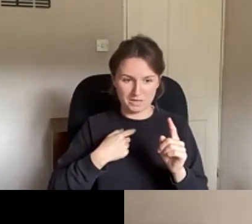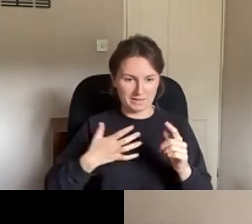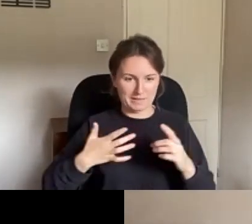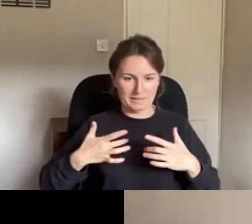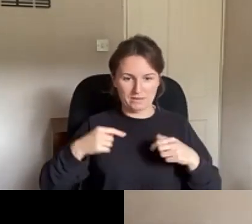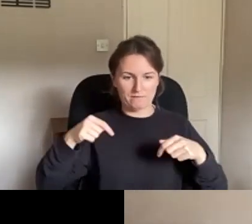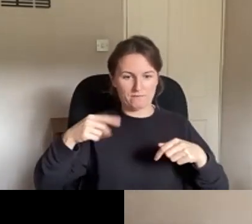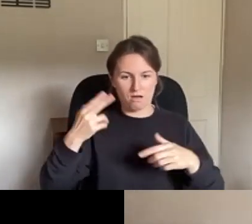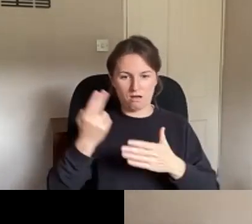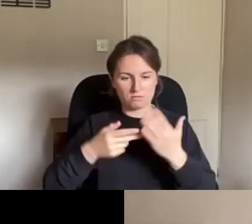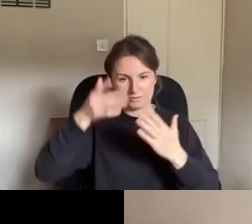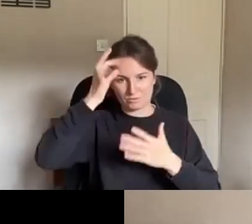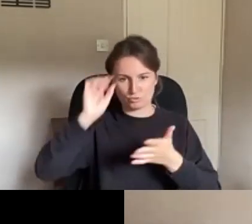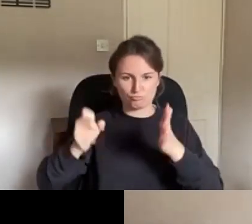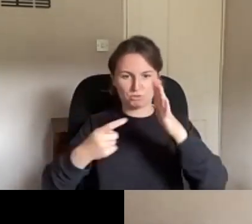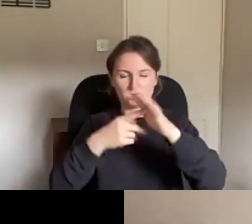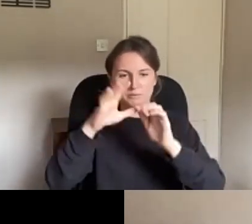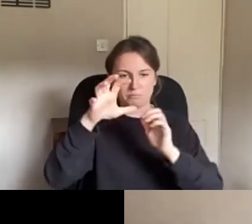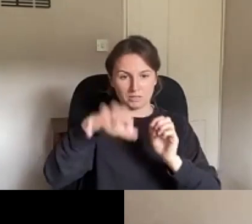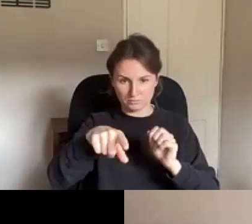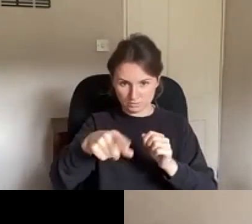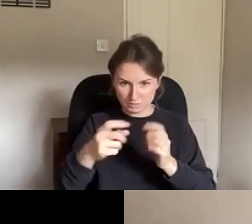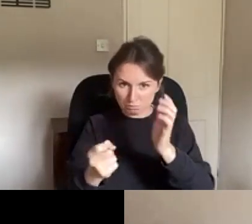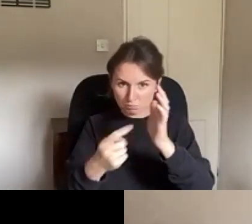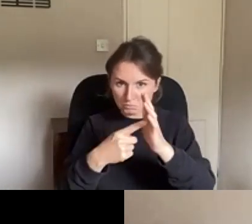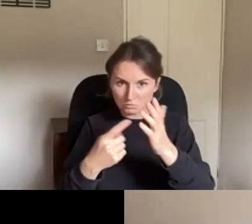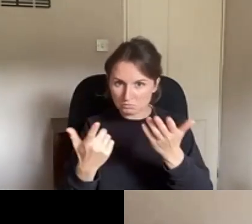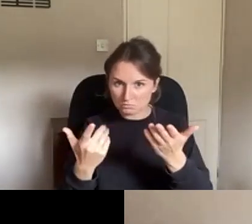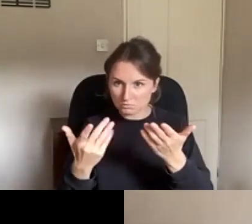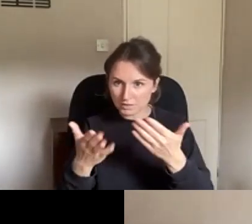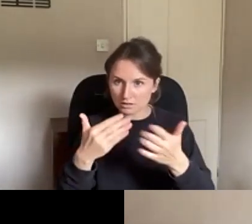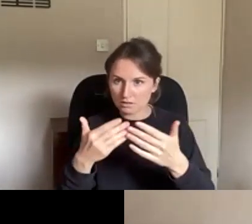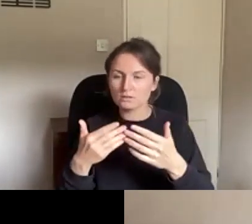Will this have any impact on our submission?" No.